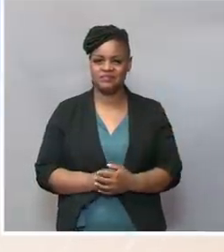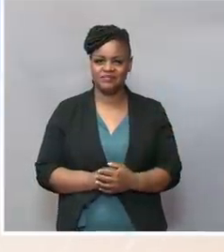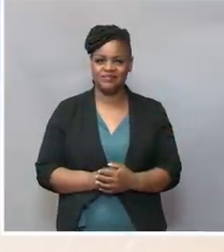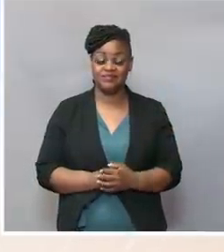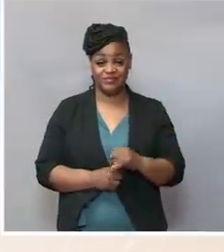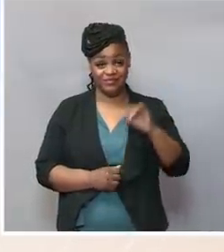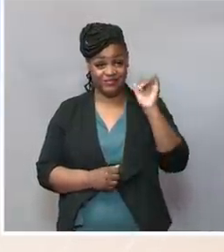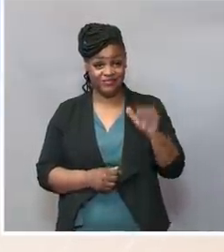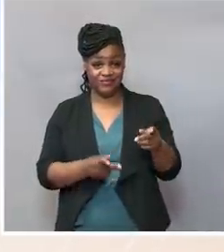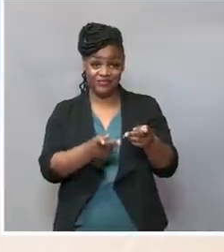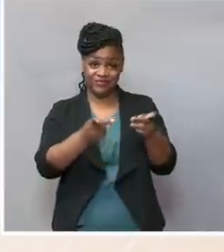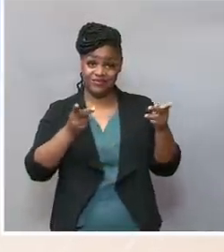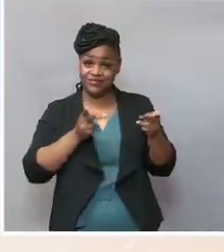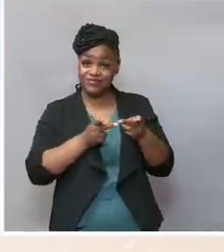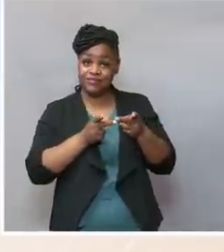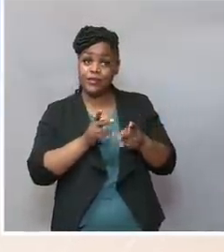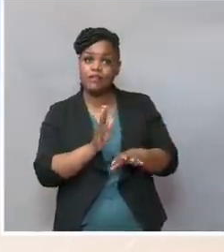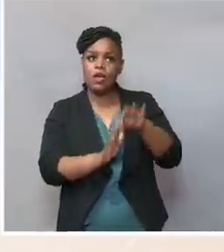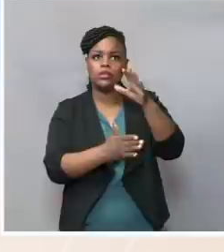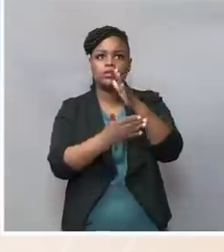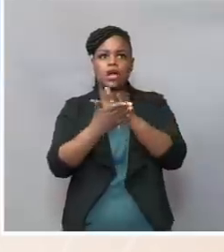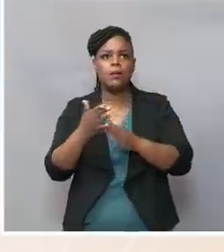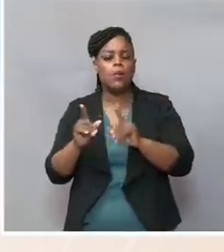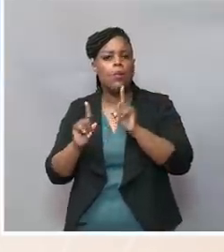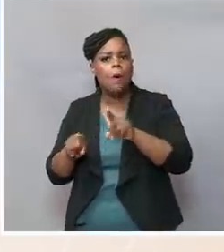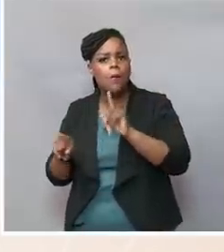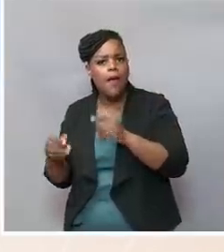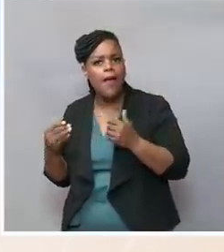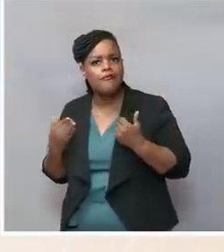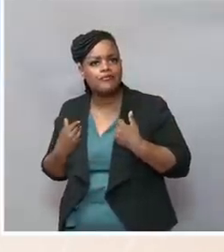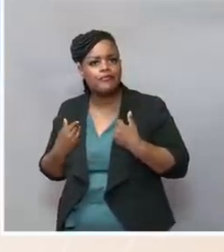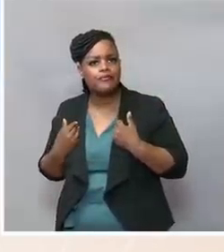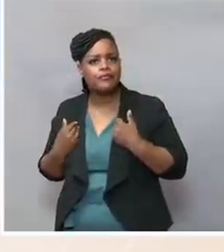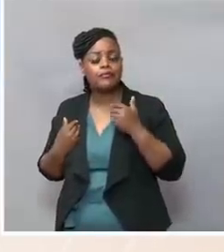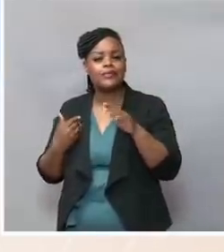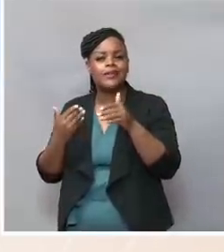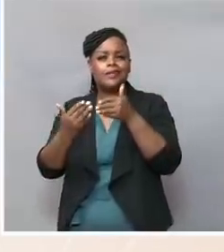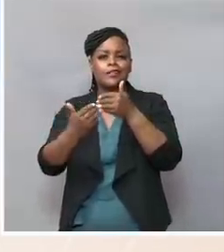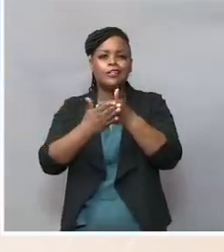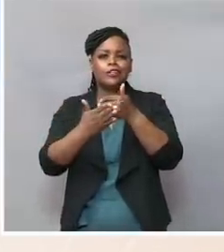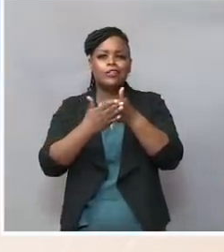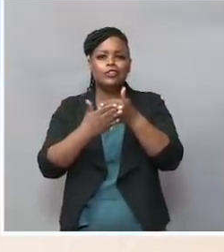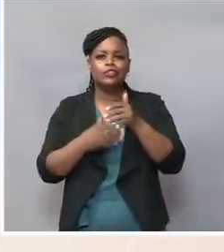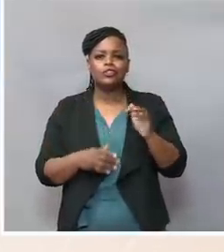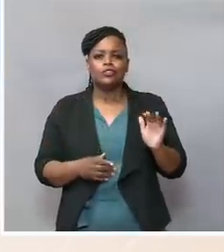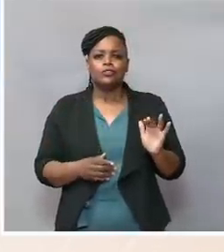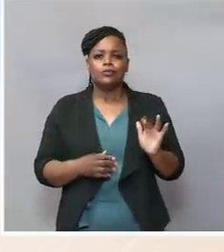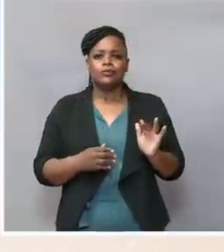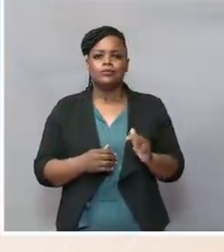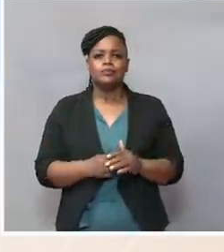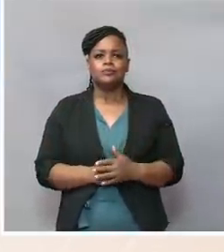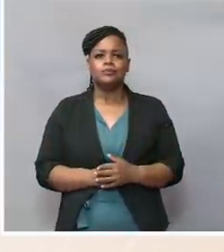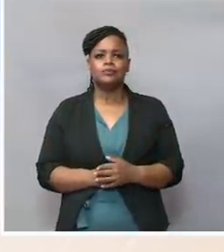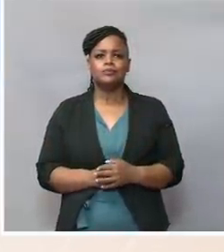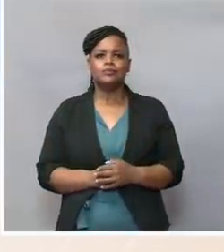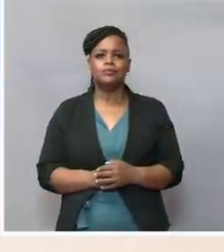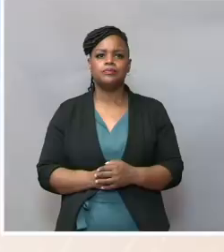Mason reports a short distance from me. You have advanced right now and you also have a Spanish water battery.